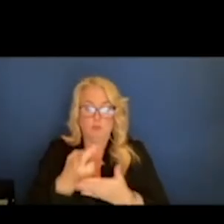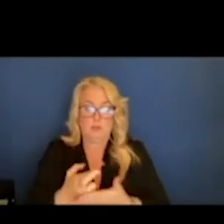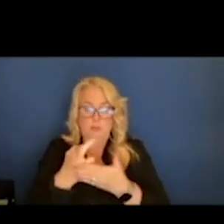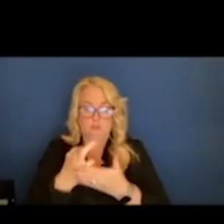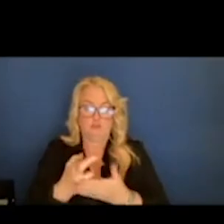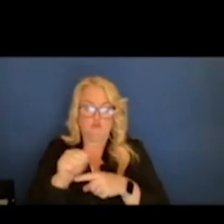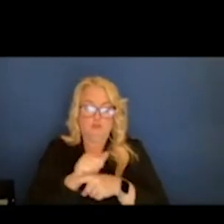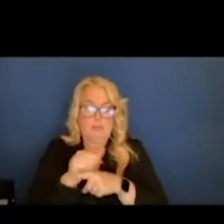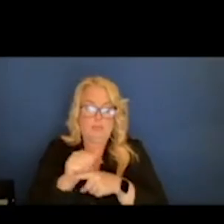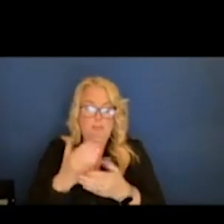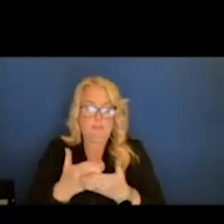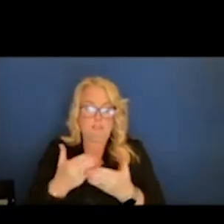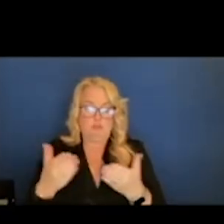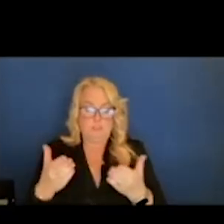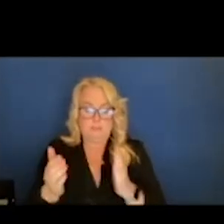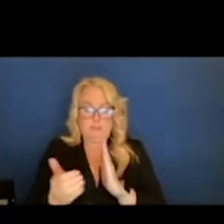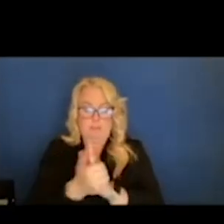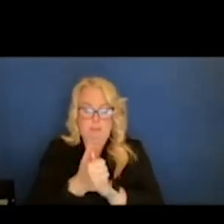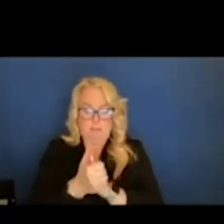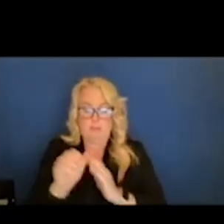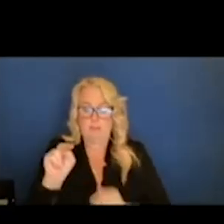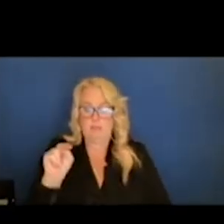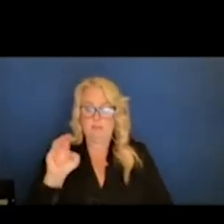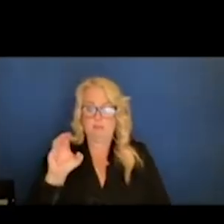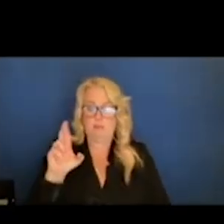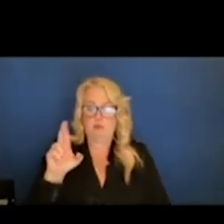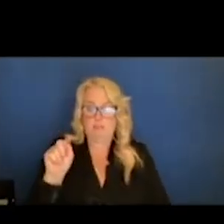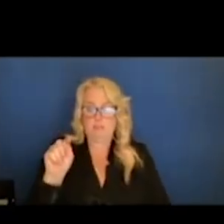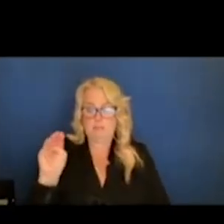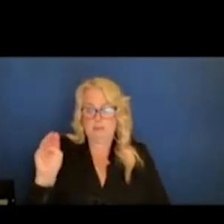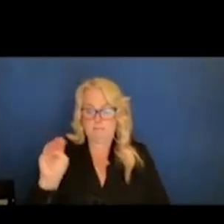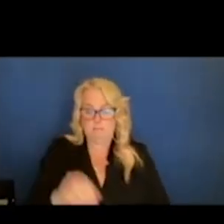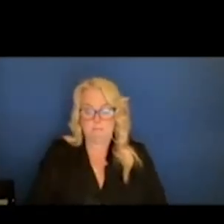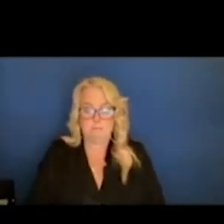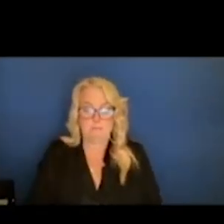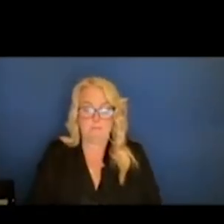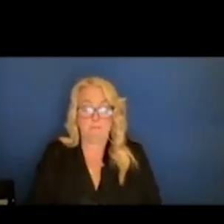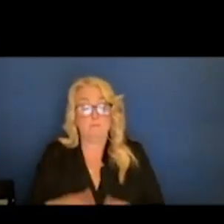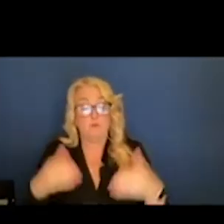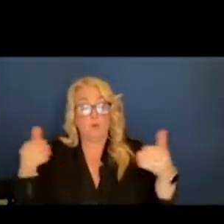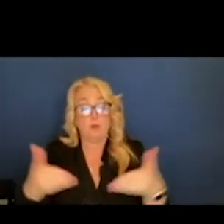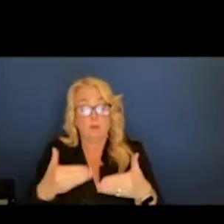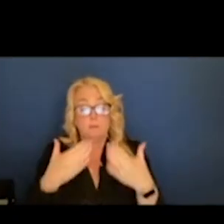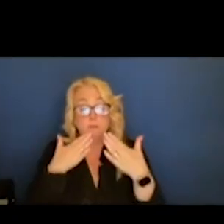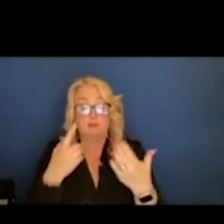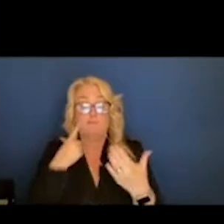Training Materials Supplement (NCRTM). Welcome and thank you for joining us today for,